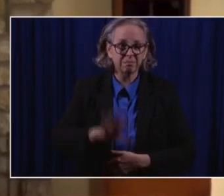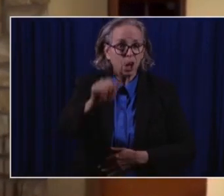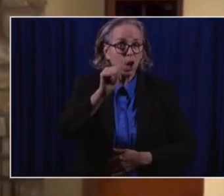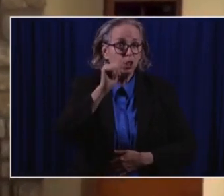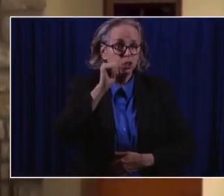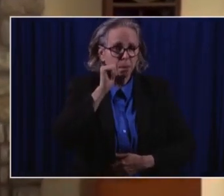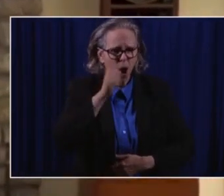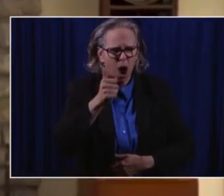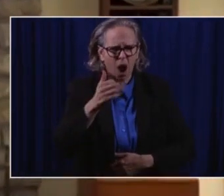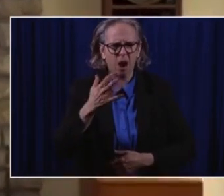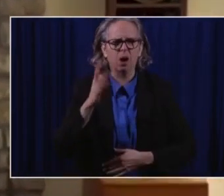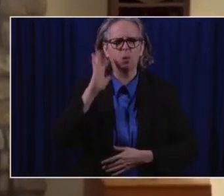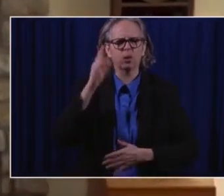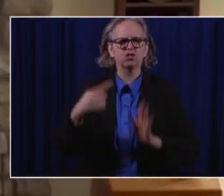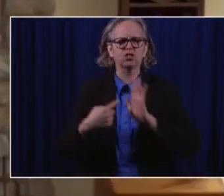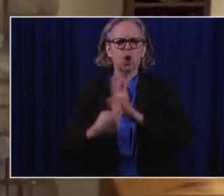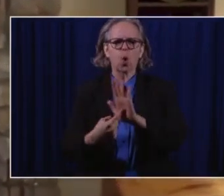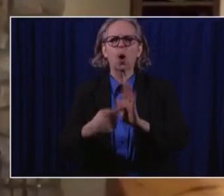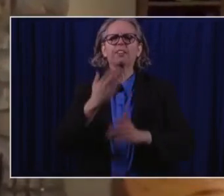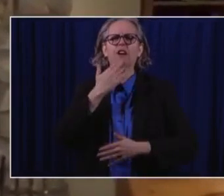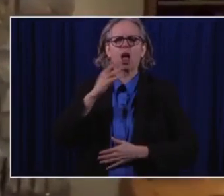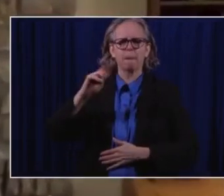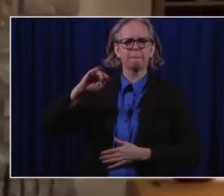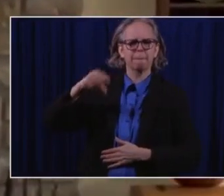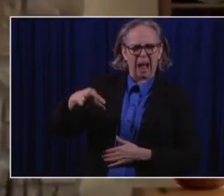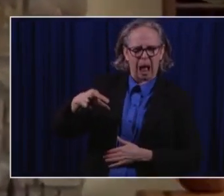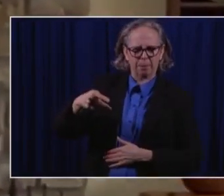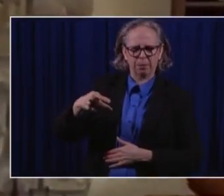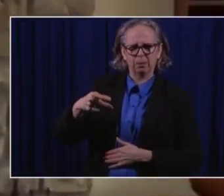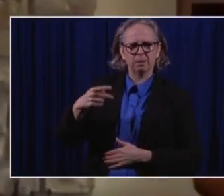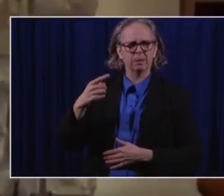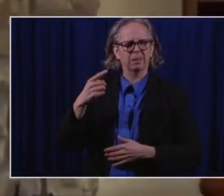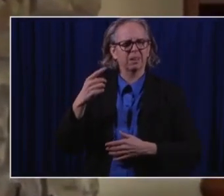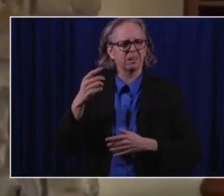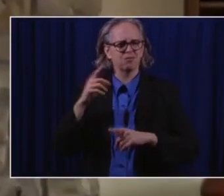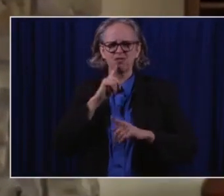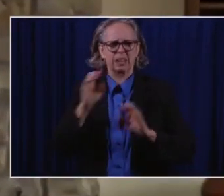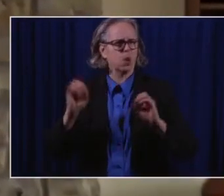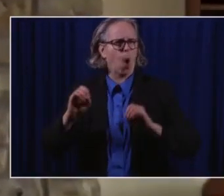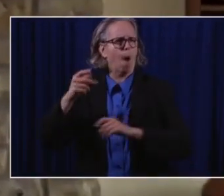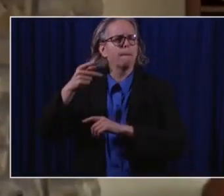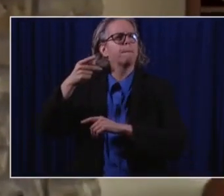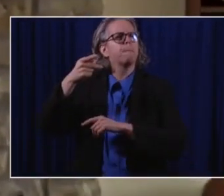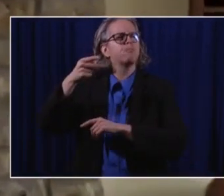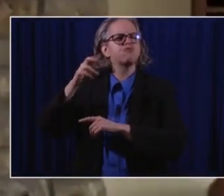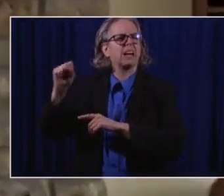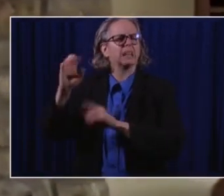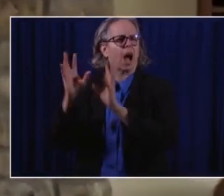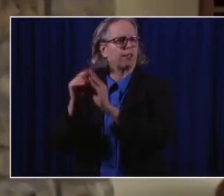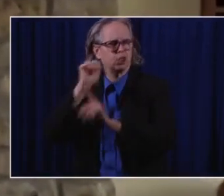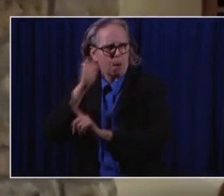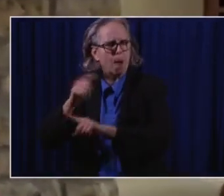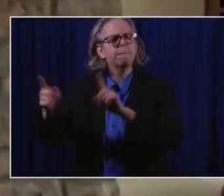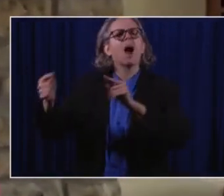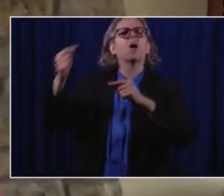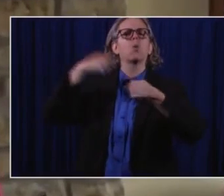But tomorrow we will be putting out because of Thanksgiving will be putting out some of our